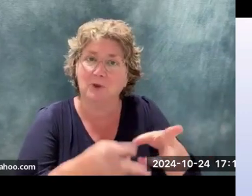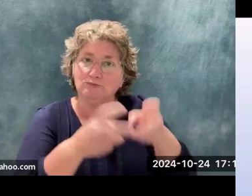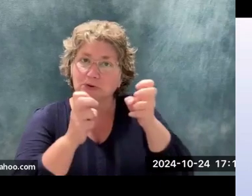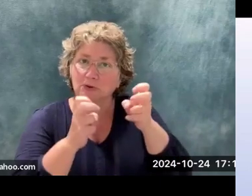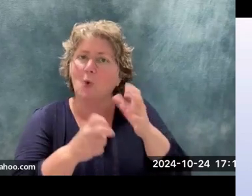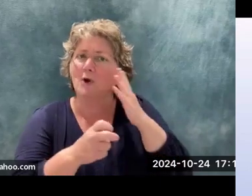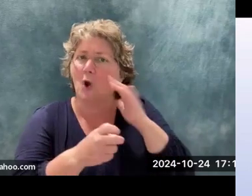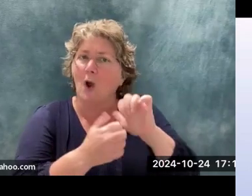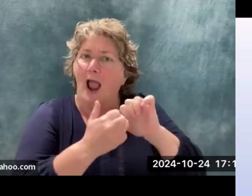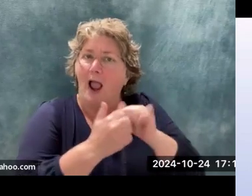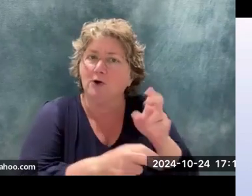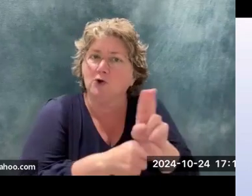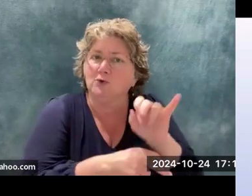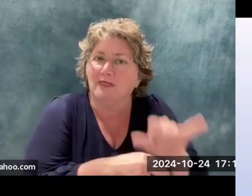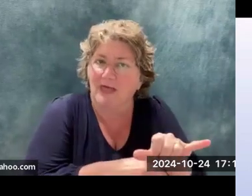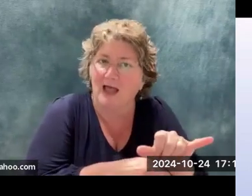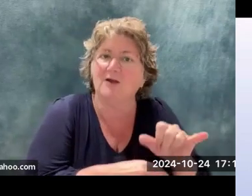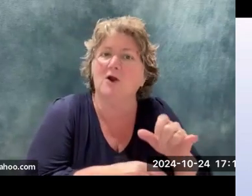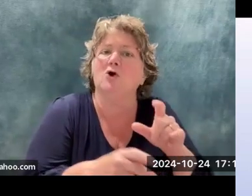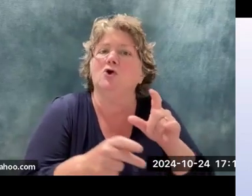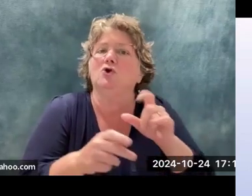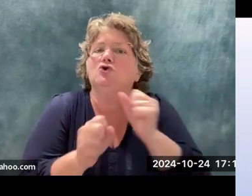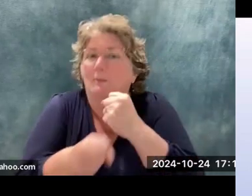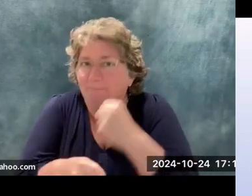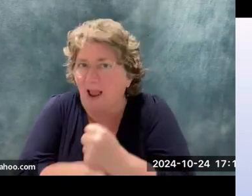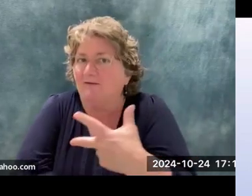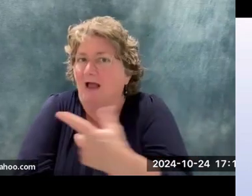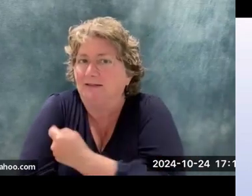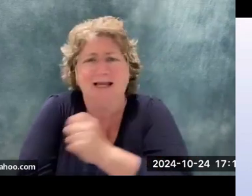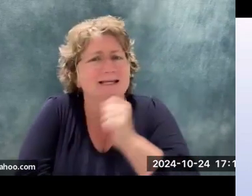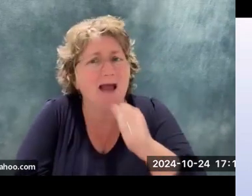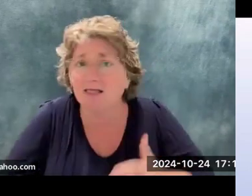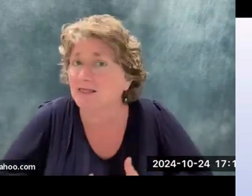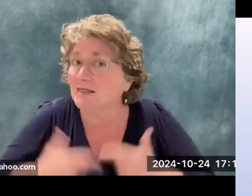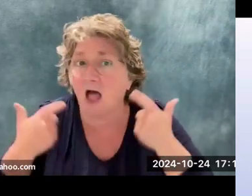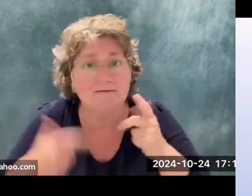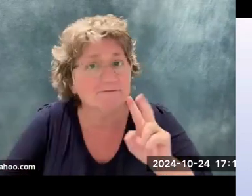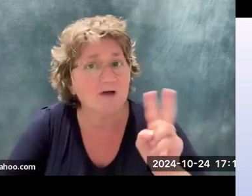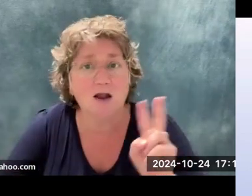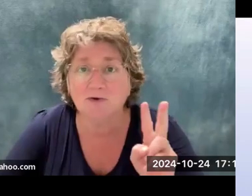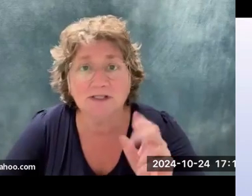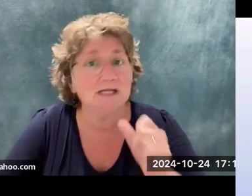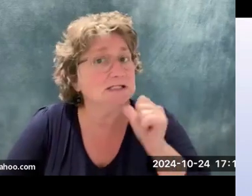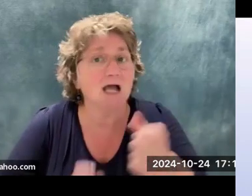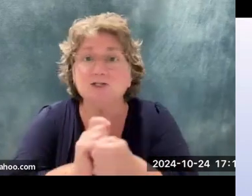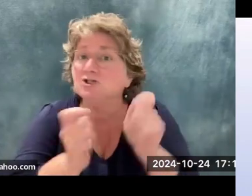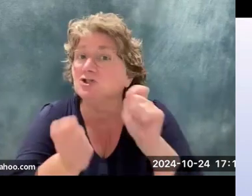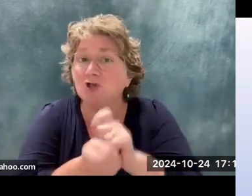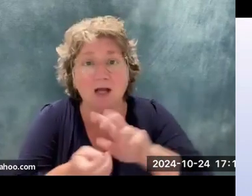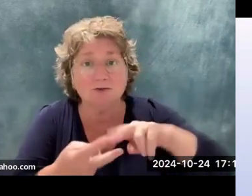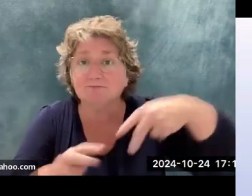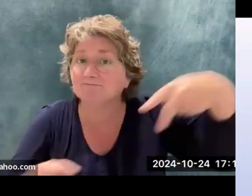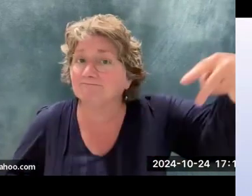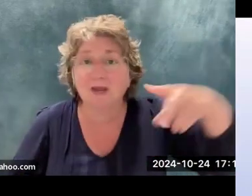They don't use live virus and they don't affect our DNA at all. What they do is bring instructions to ourselves